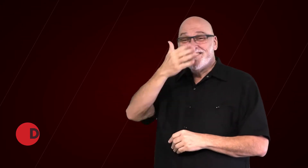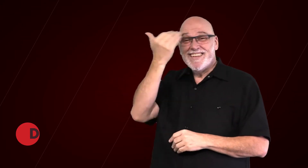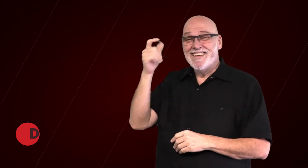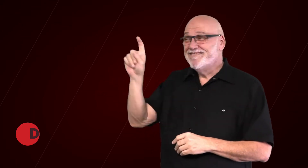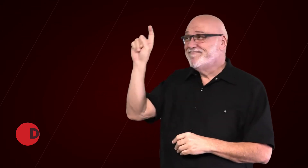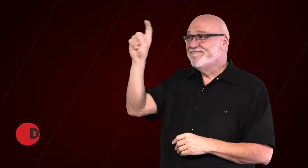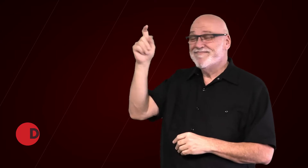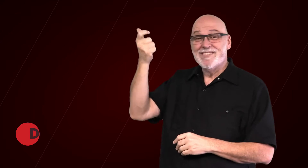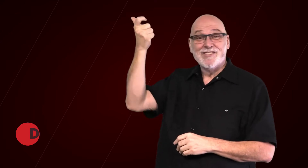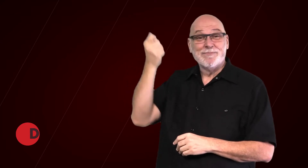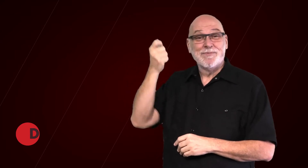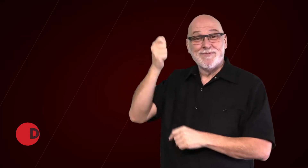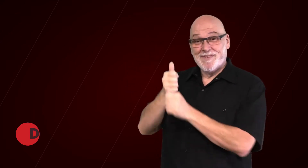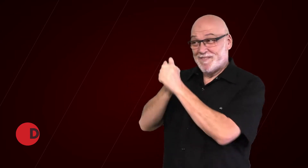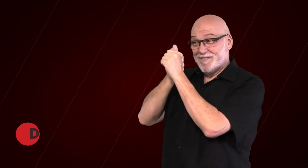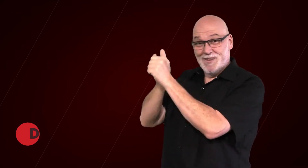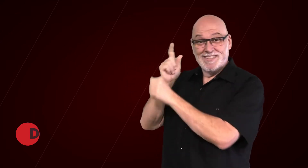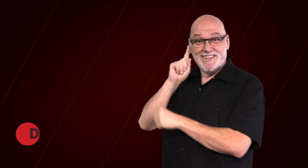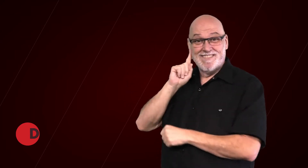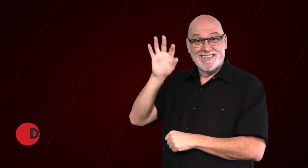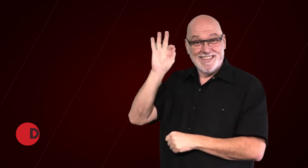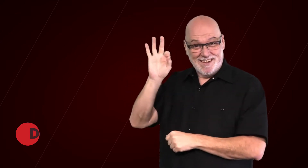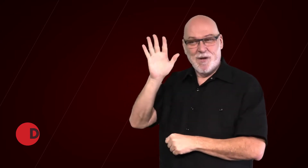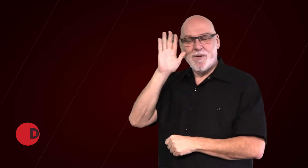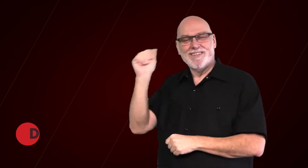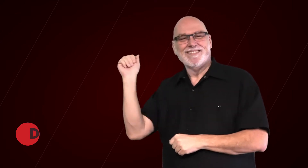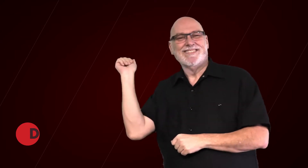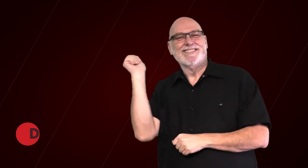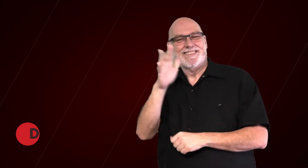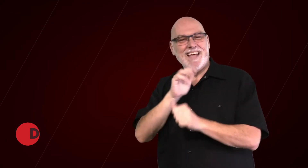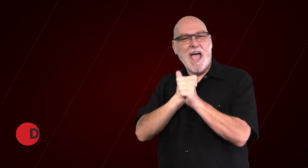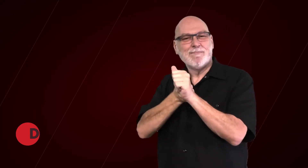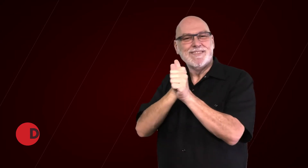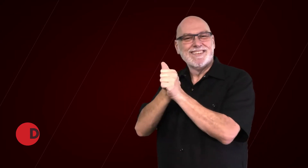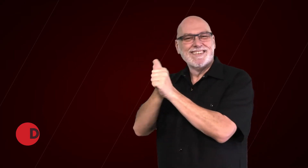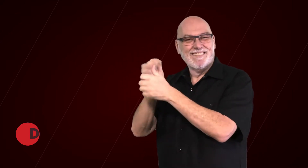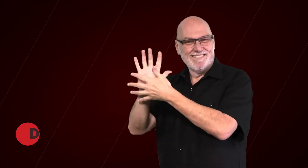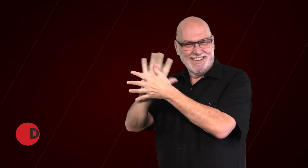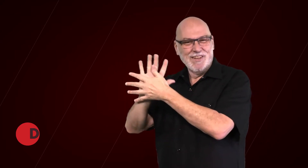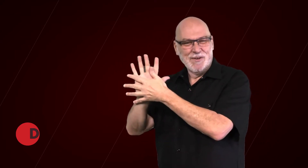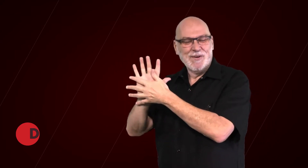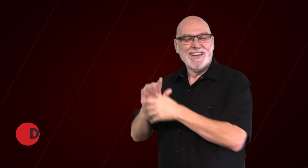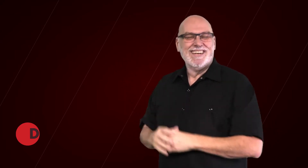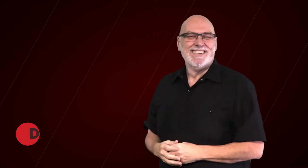Don't forget to subscribe, like, and follow DeafDots to get new video updates!